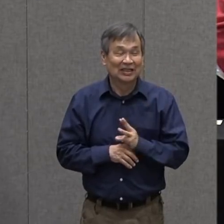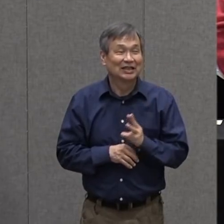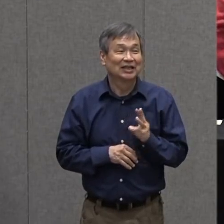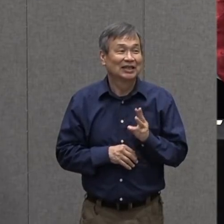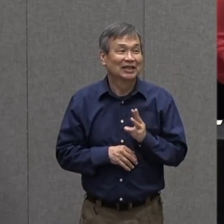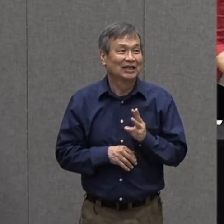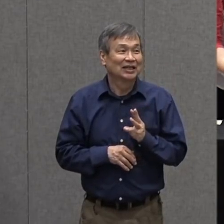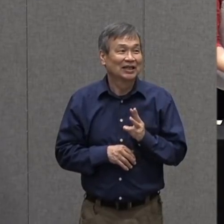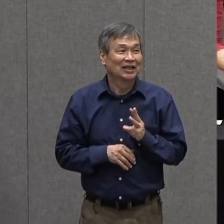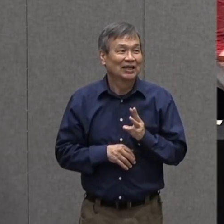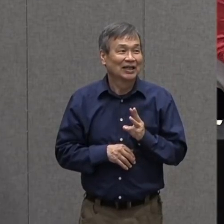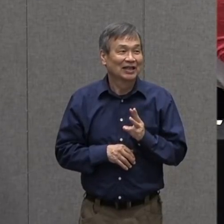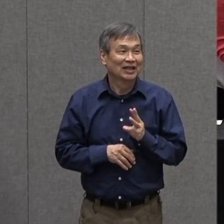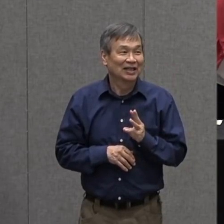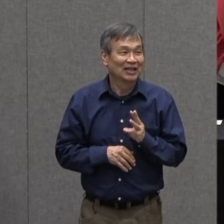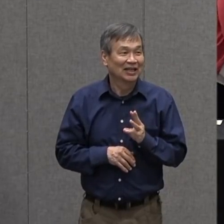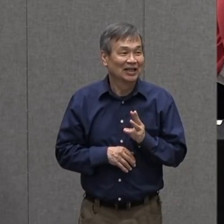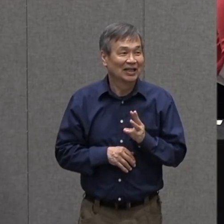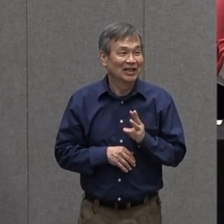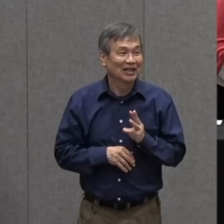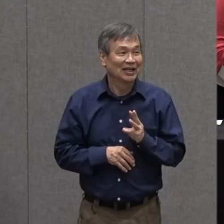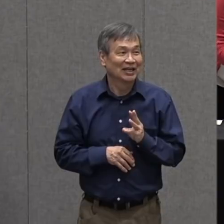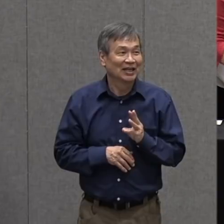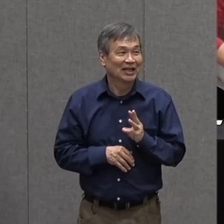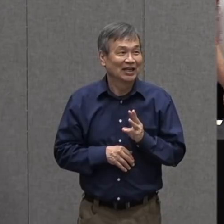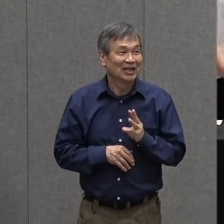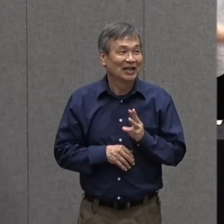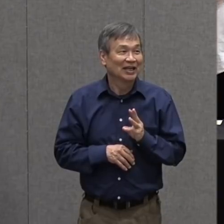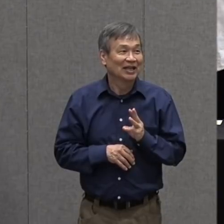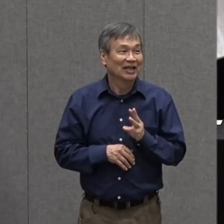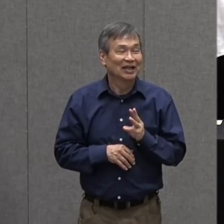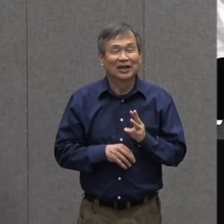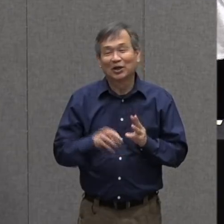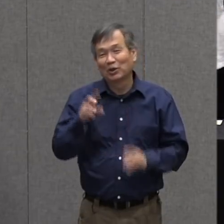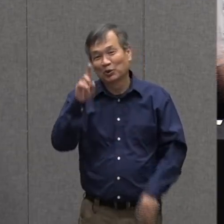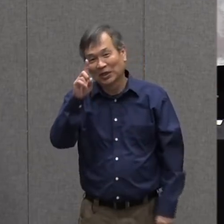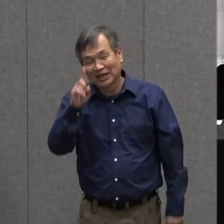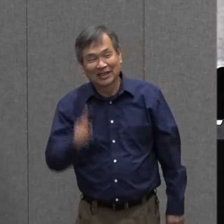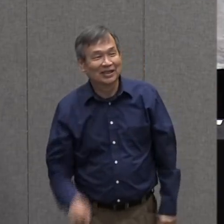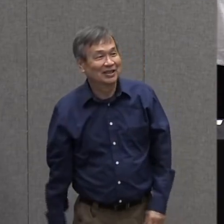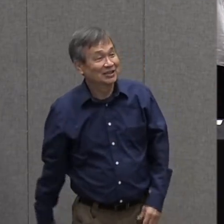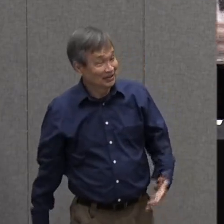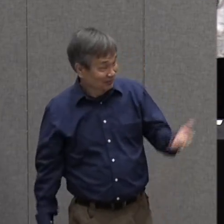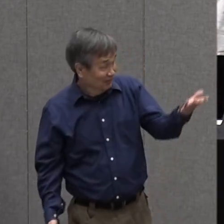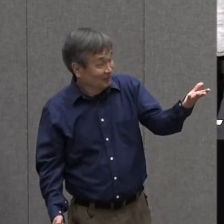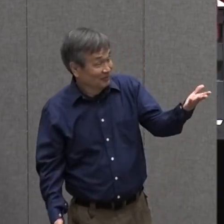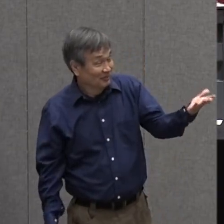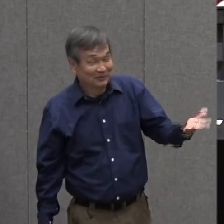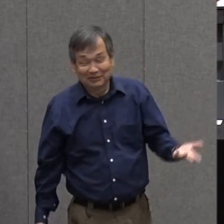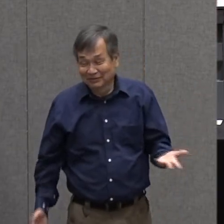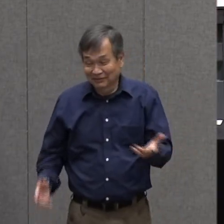See it can be done. Brut. I gotta one, see it happens. So I don't get any points on that,